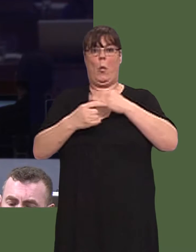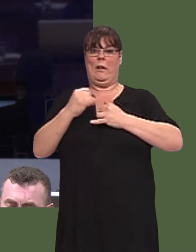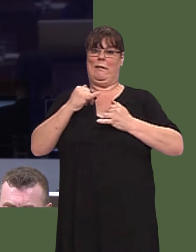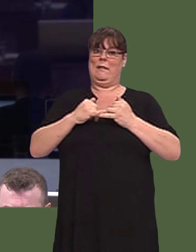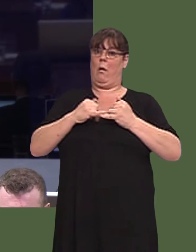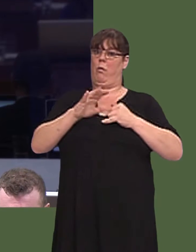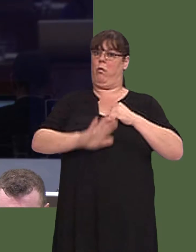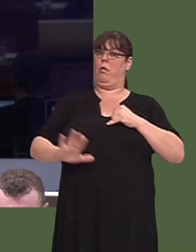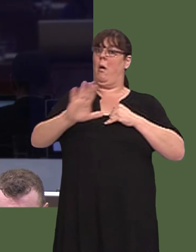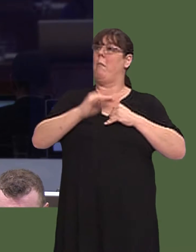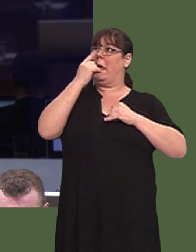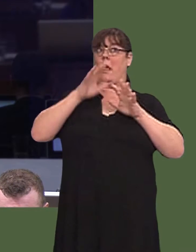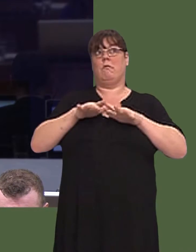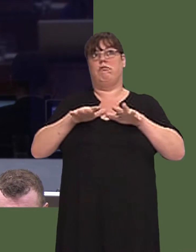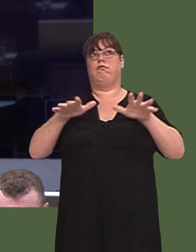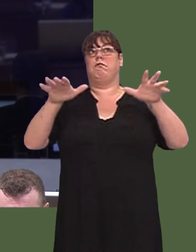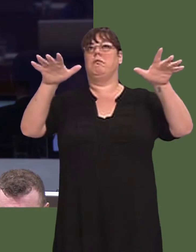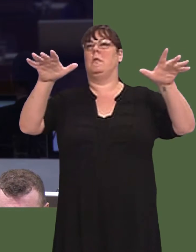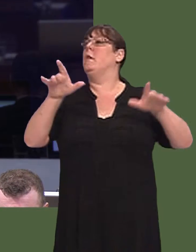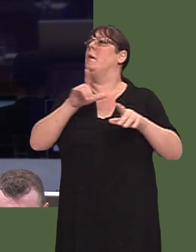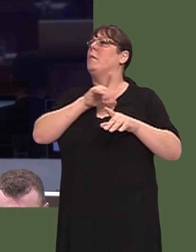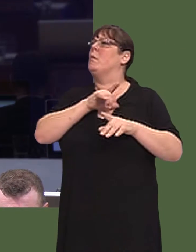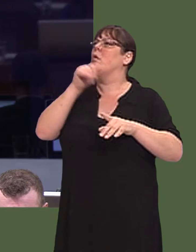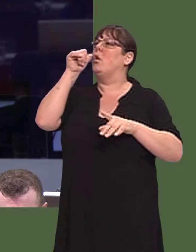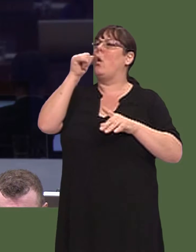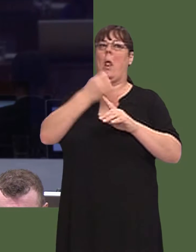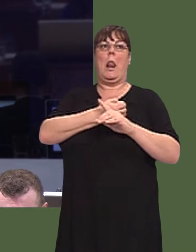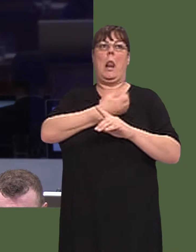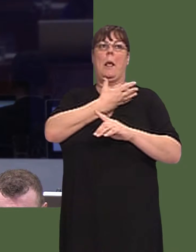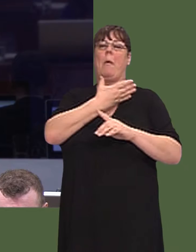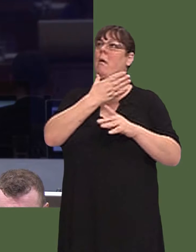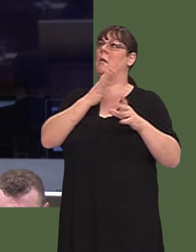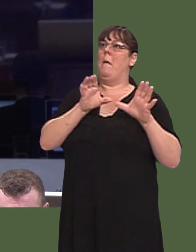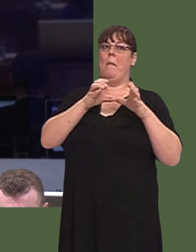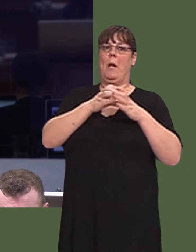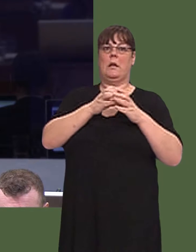Otherwise, the recent words by the Labour Party, both here and in Westminster by your